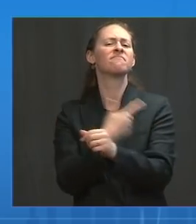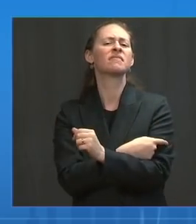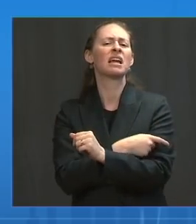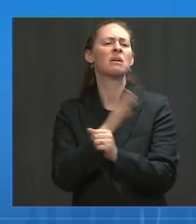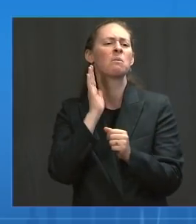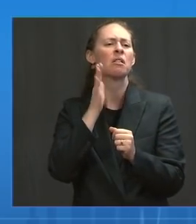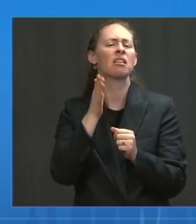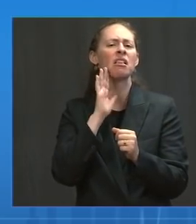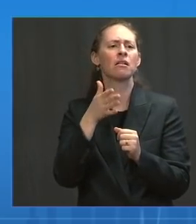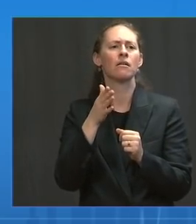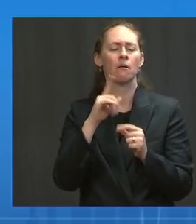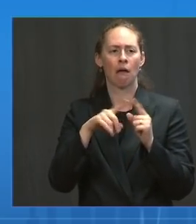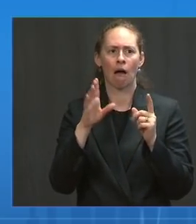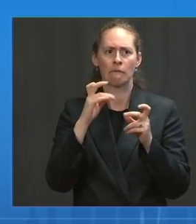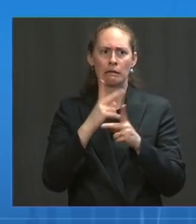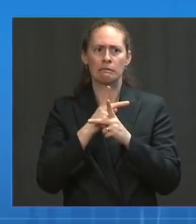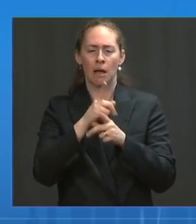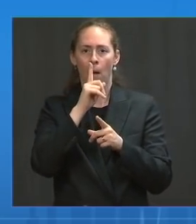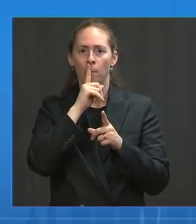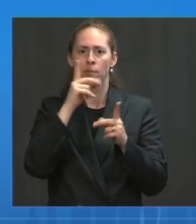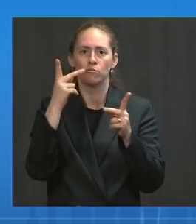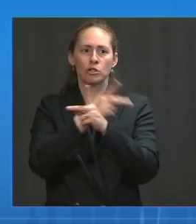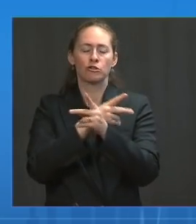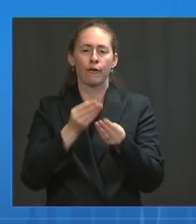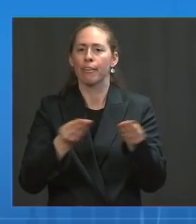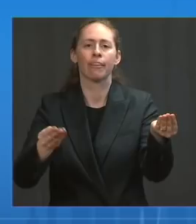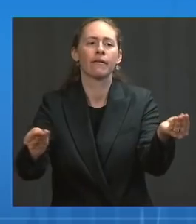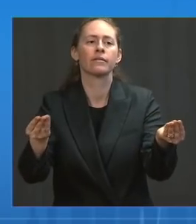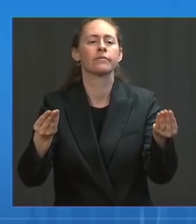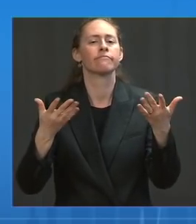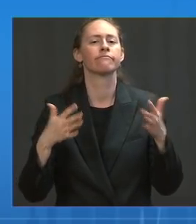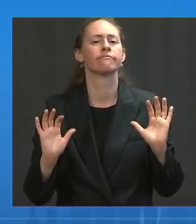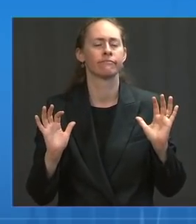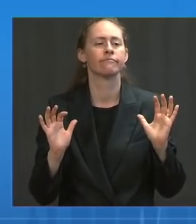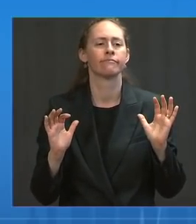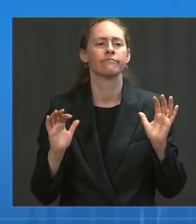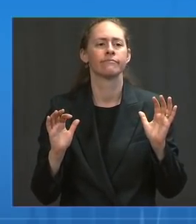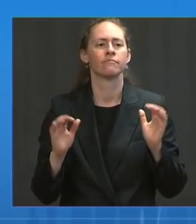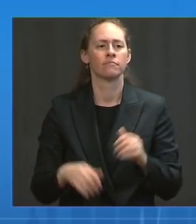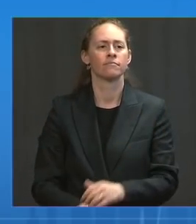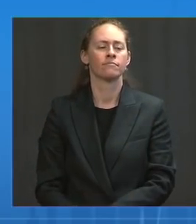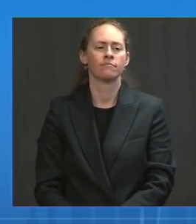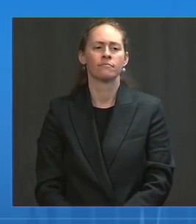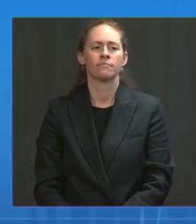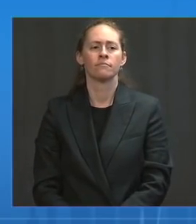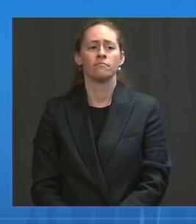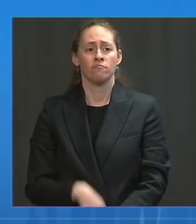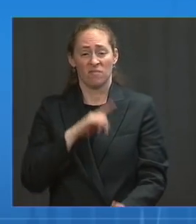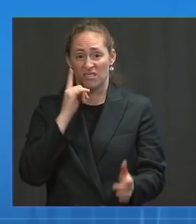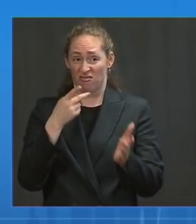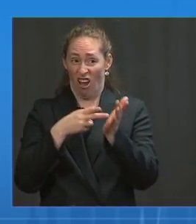there is really something that I think is really quite impressive from what I have heard about it.